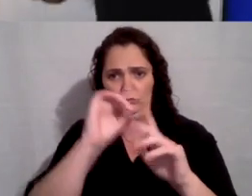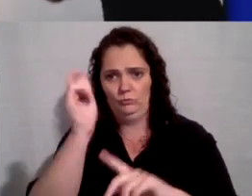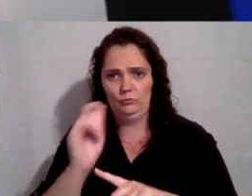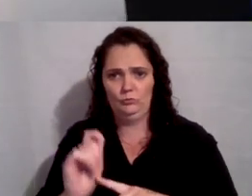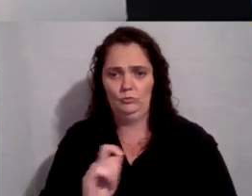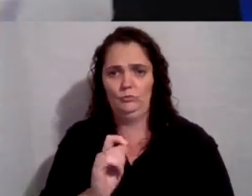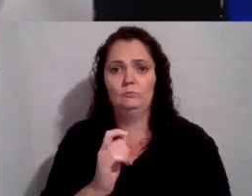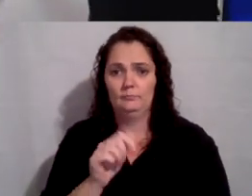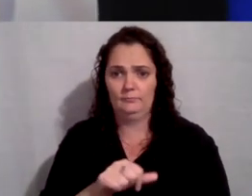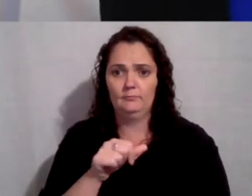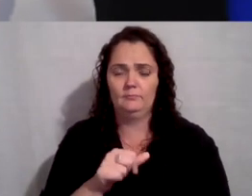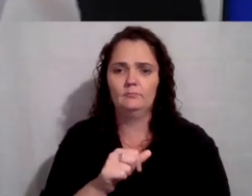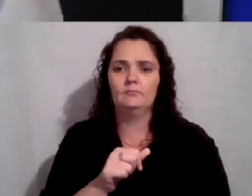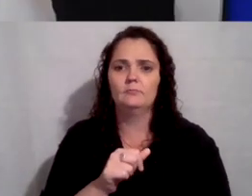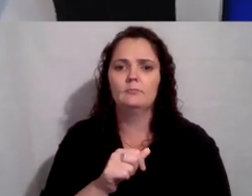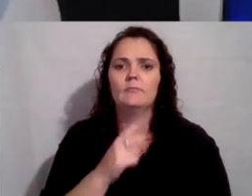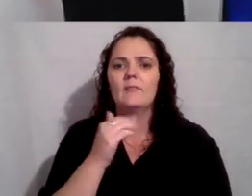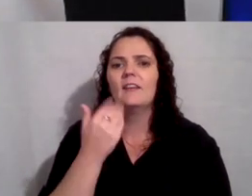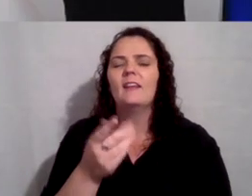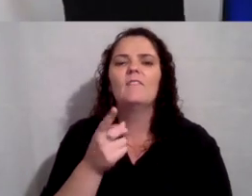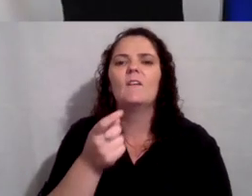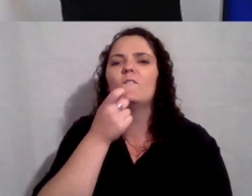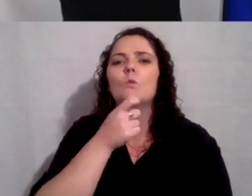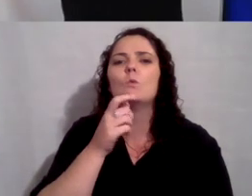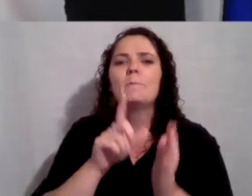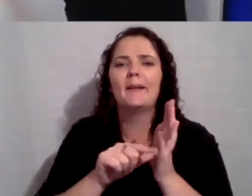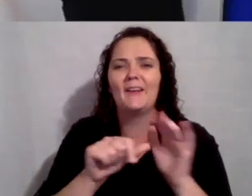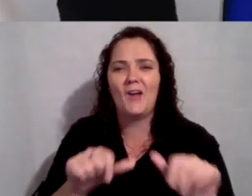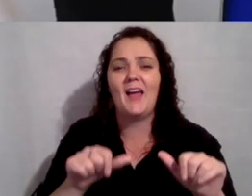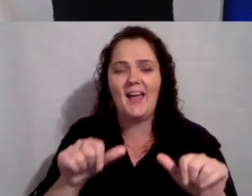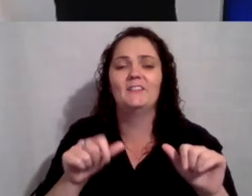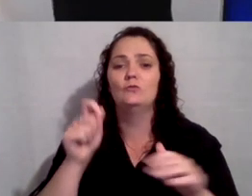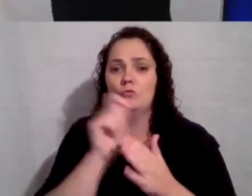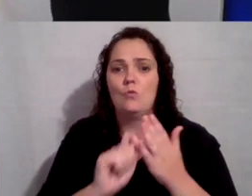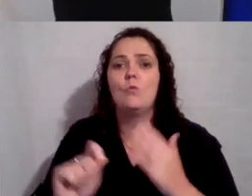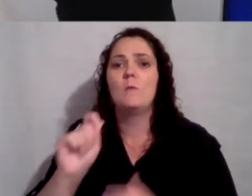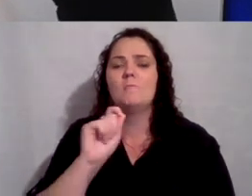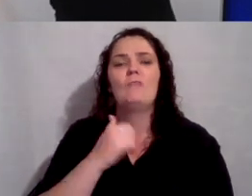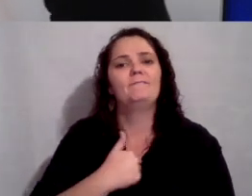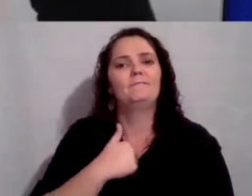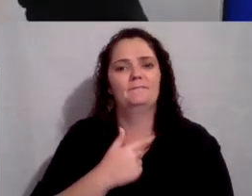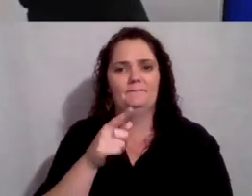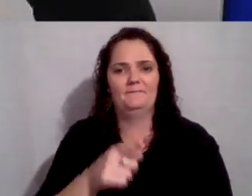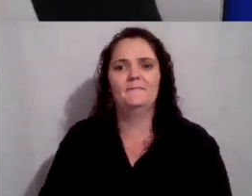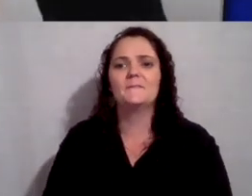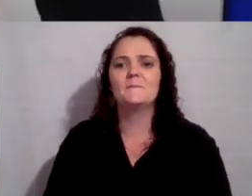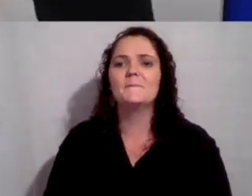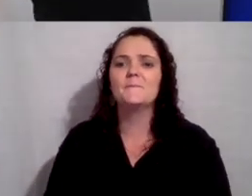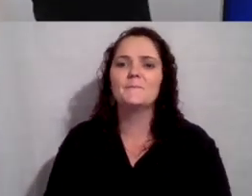both of their bodies alright and let's do that in about four or five minutes alright go for it And I want to draw you both but I think